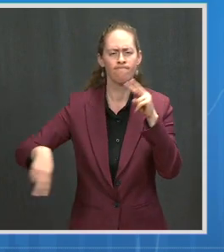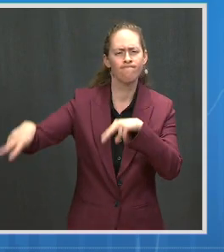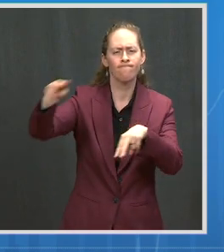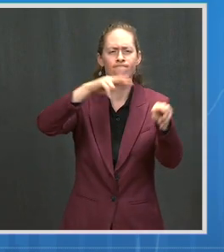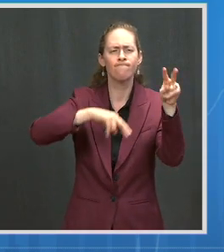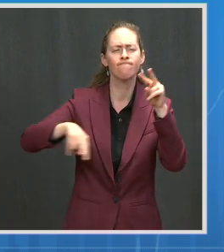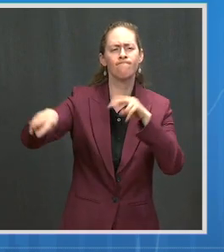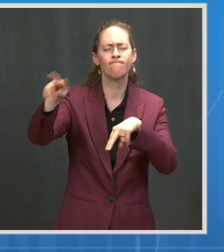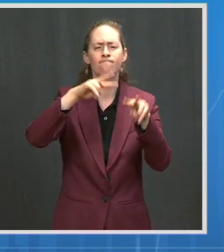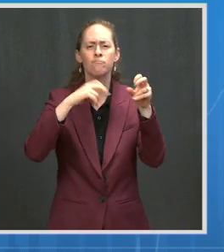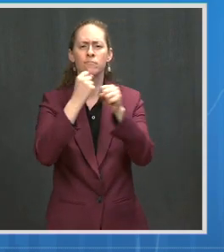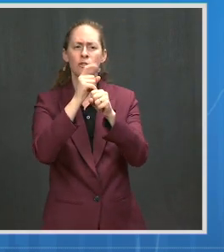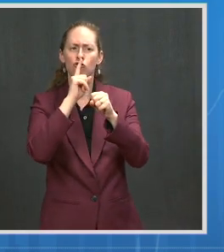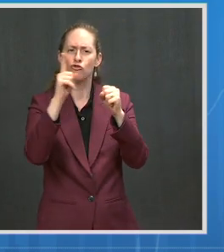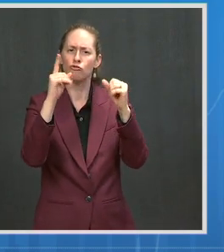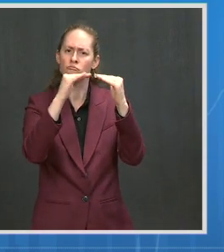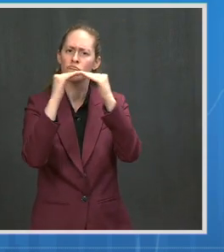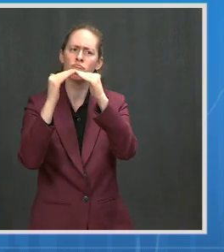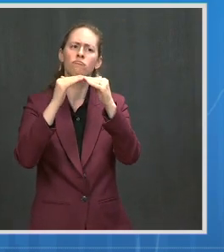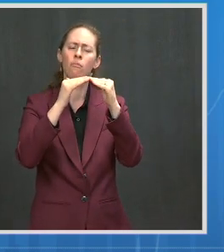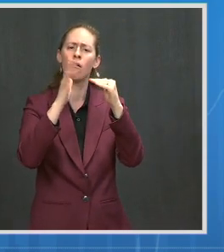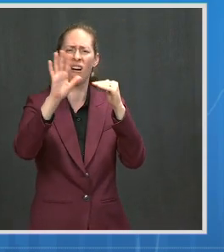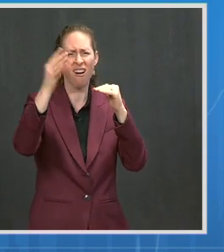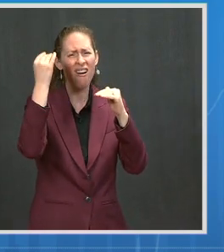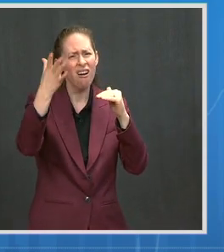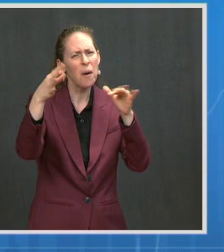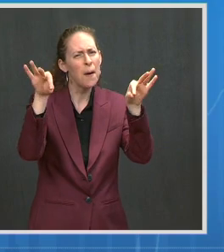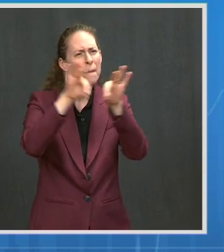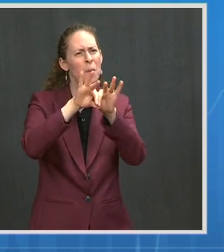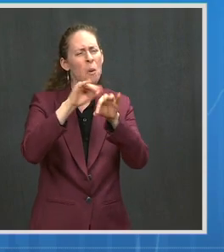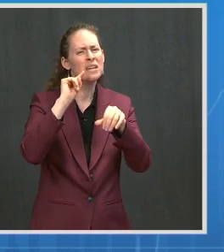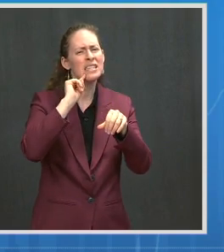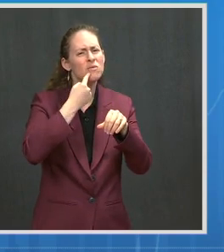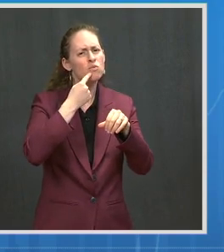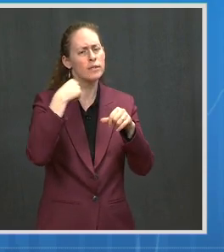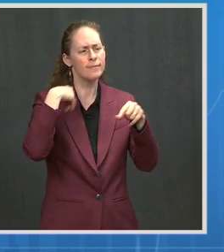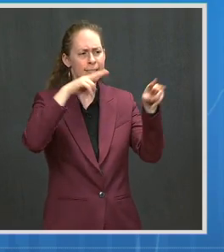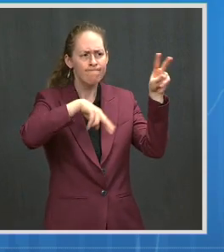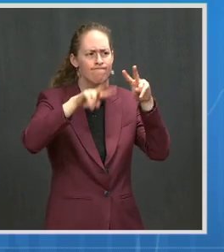So I'm really pleased to be able to share a few updates on our progress, specifically in the vaccination campaign,